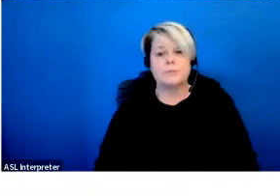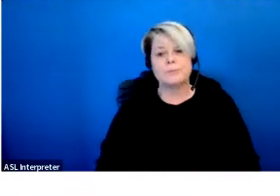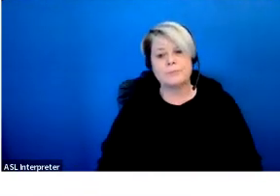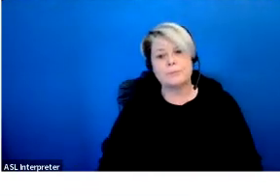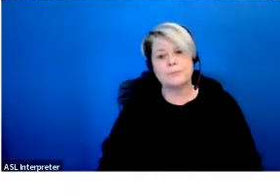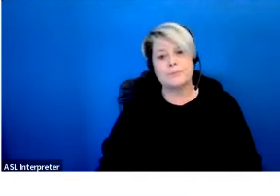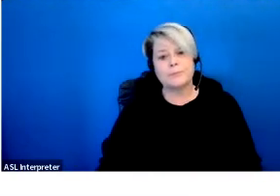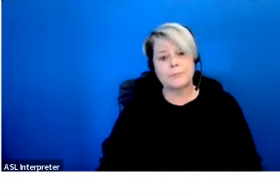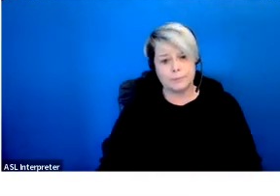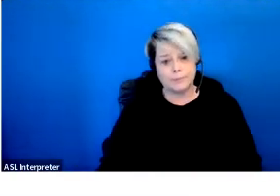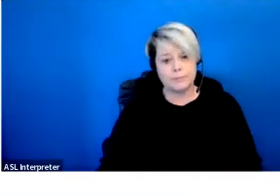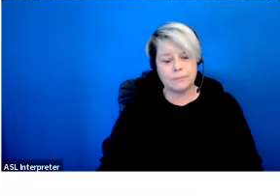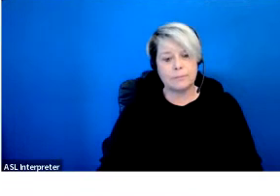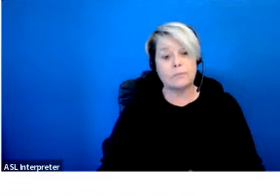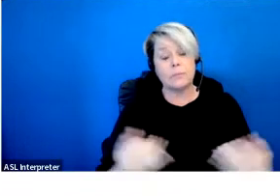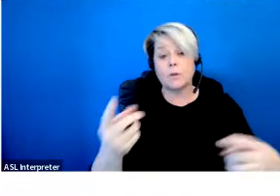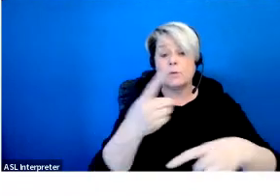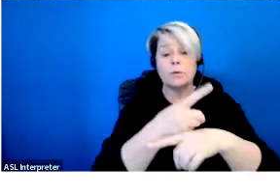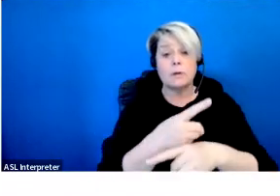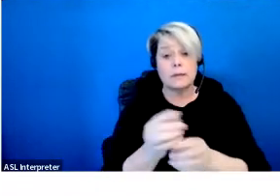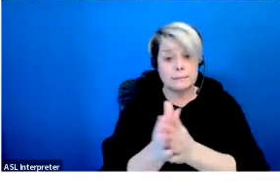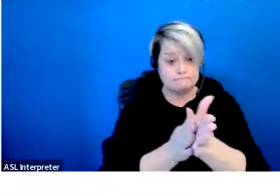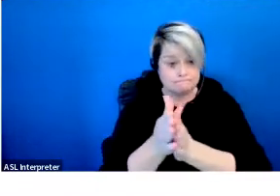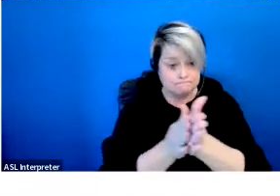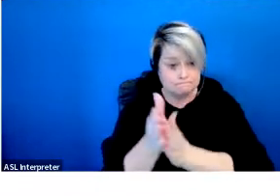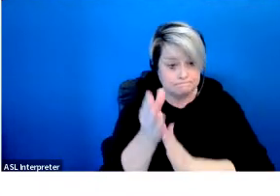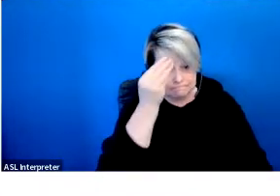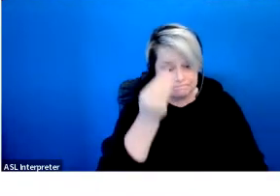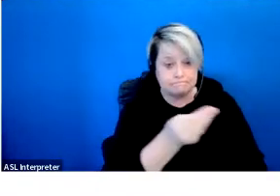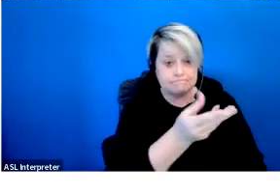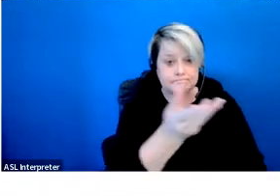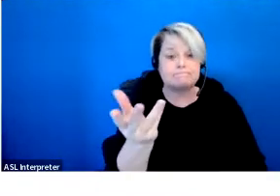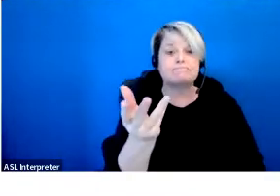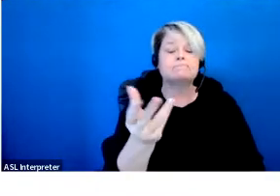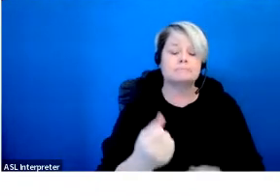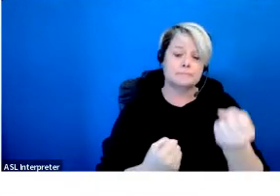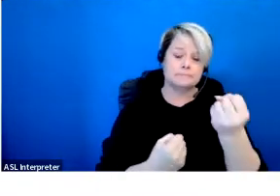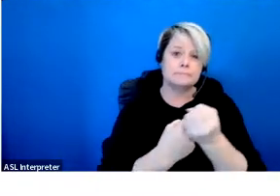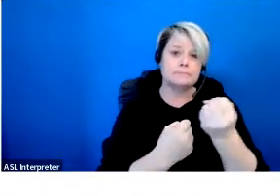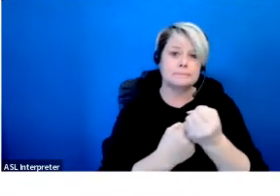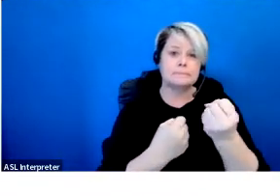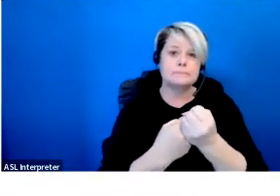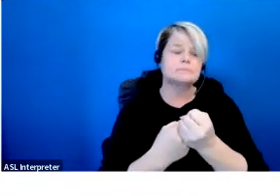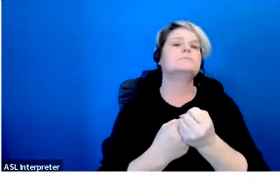ins our food system. With that, to TKAEURBLGS I am really pleased to